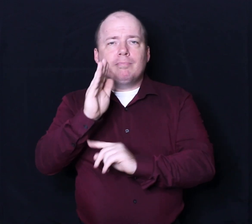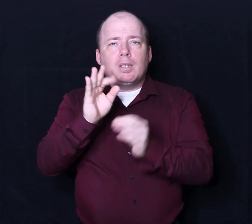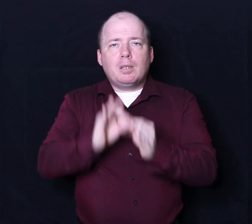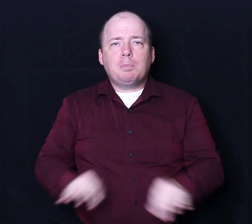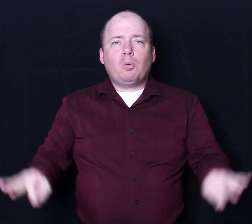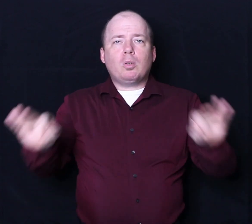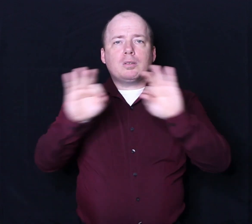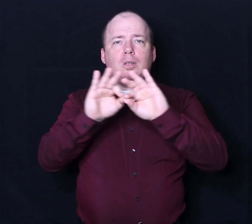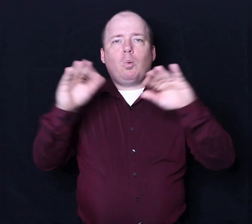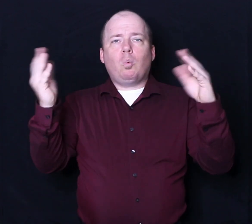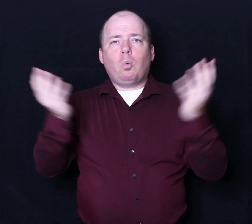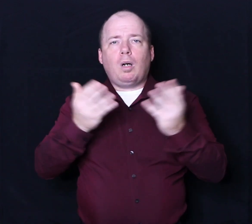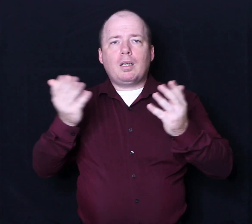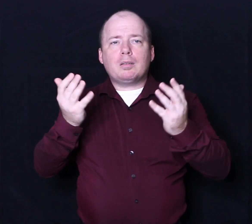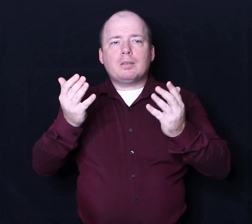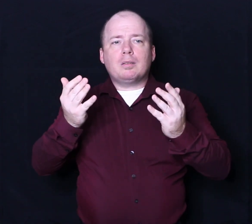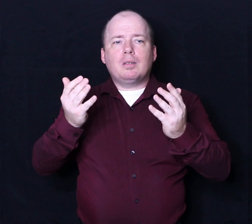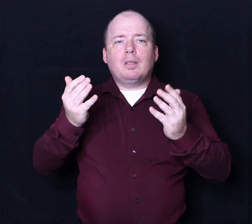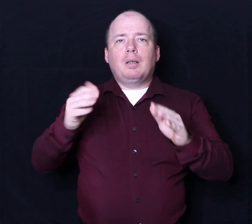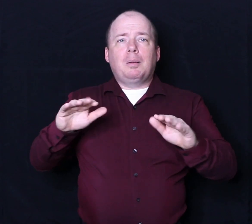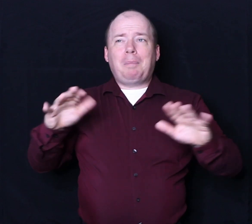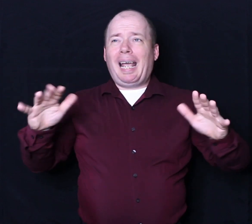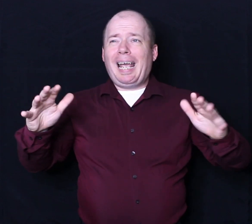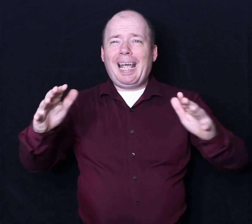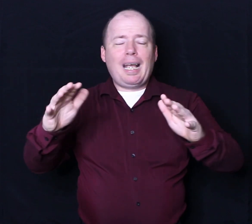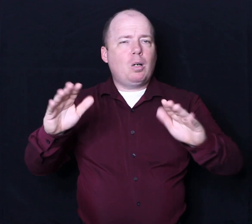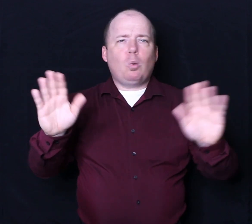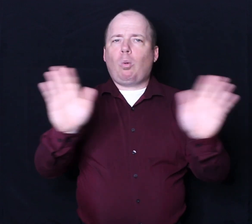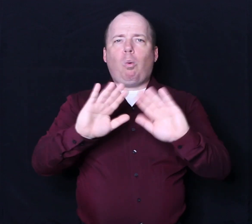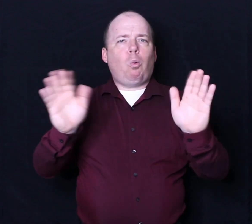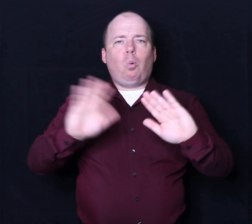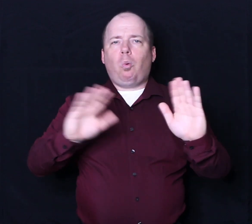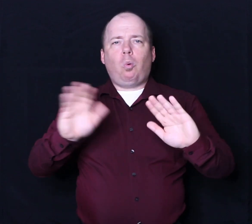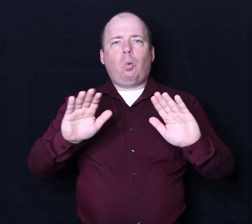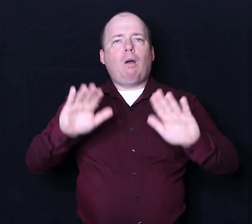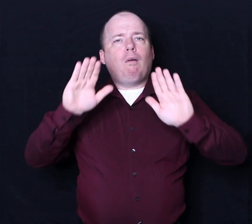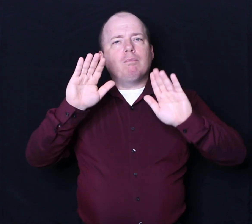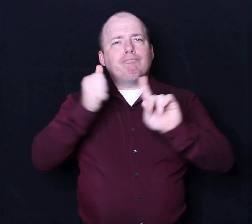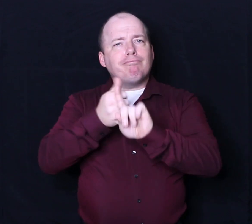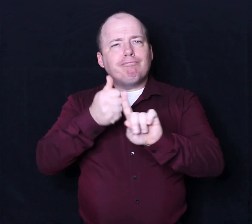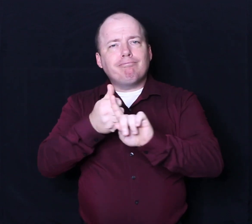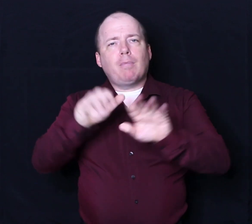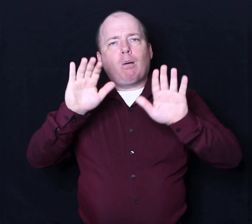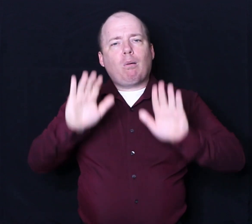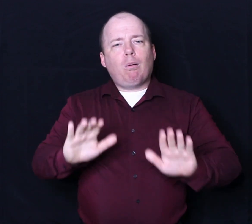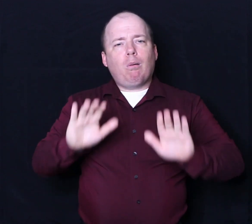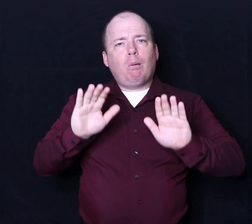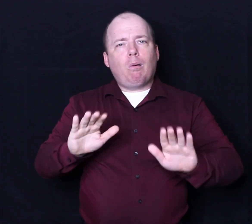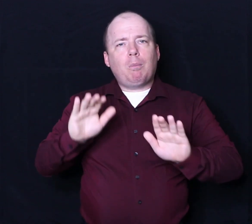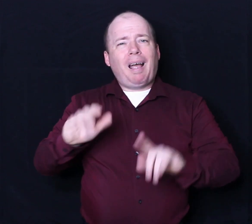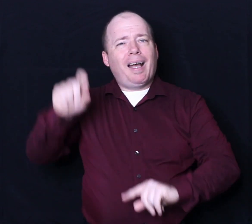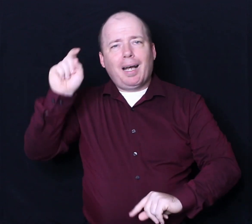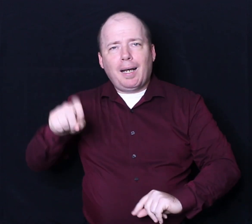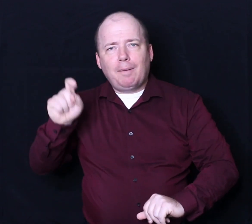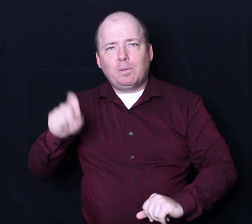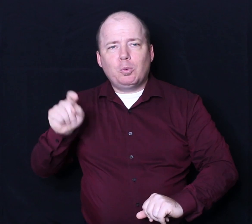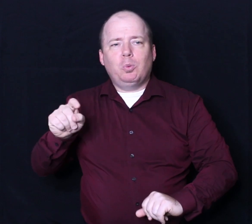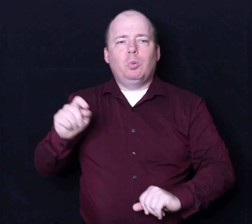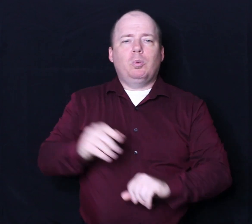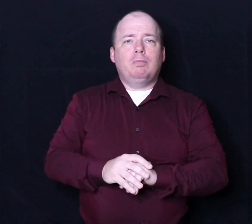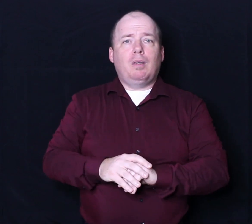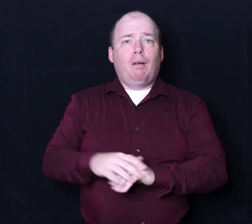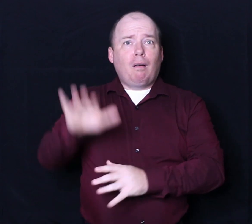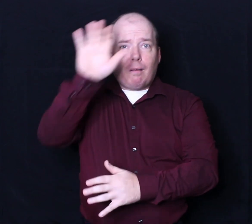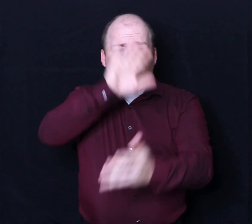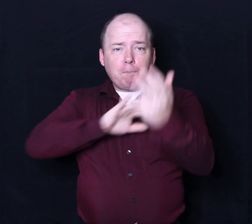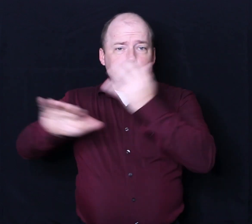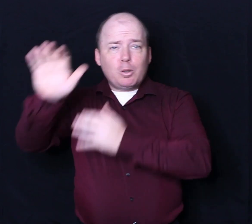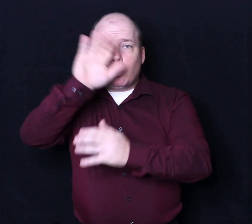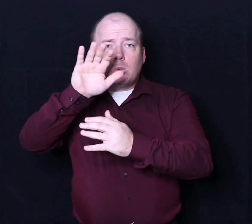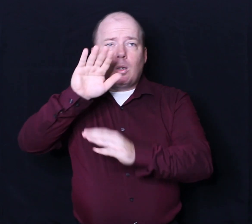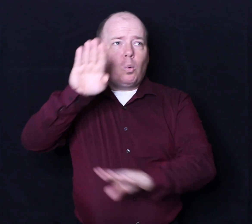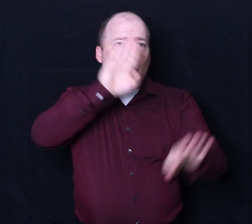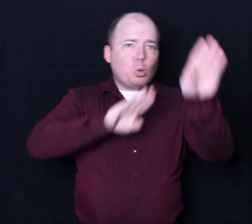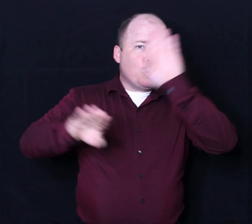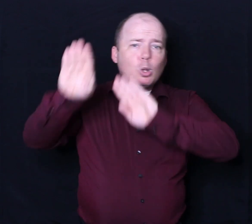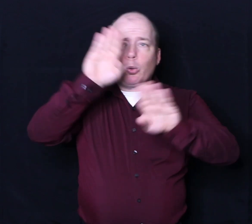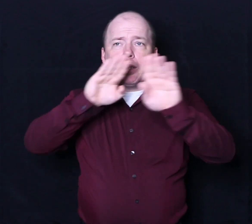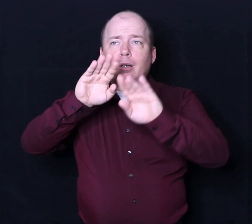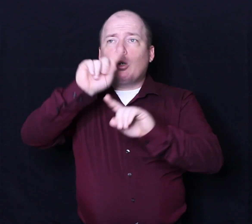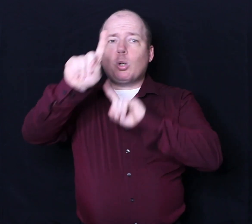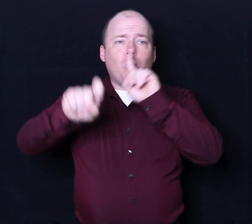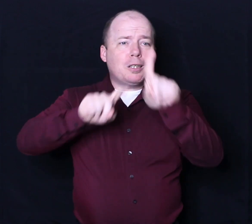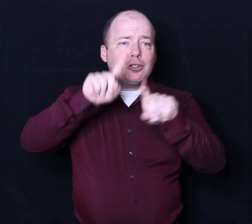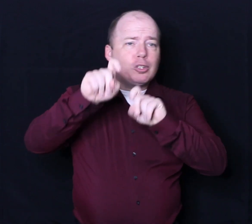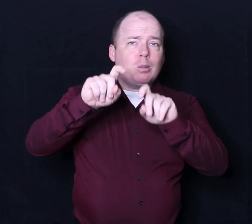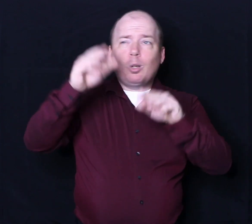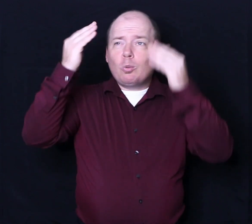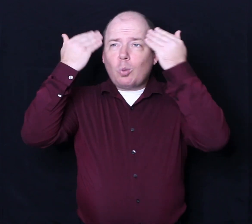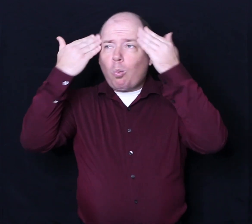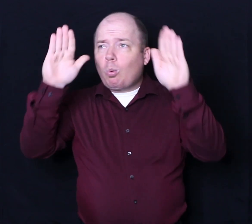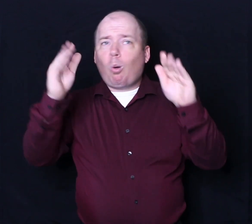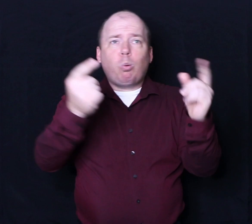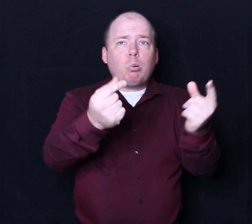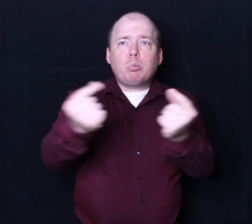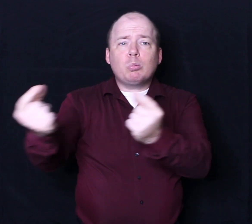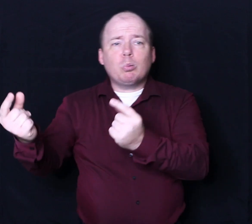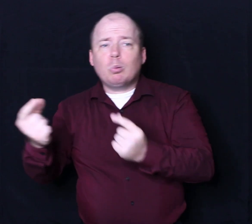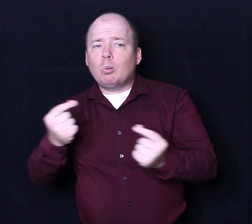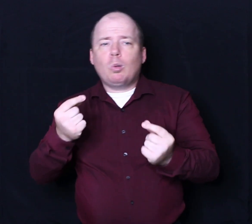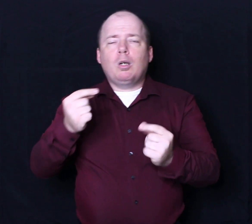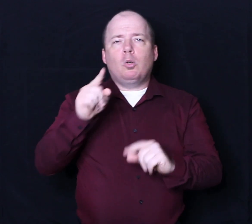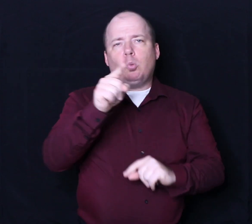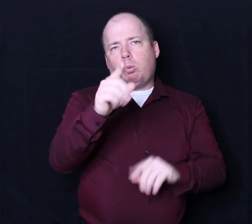Most importantly, do not panic, stay calm, and know you can